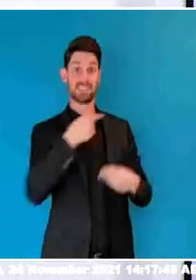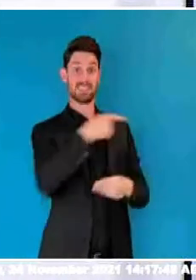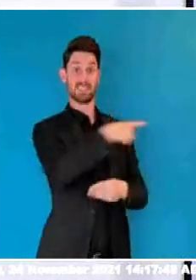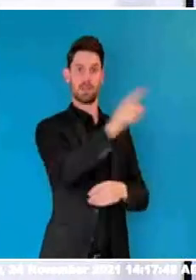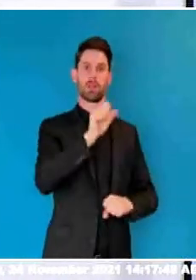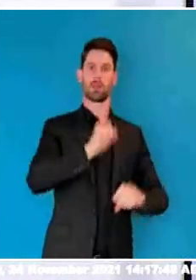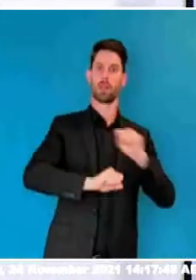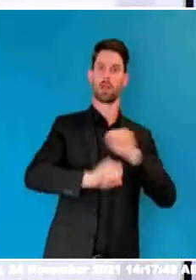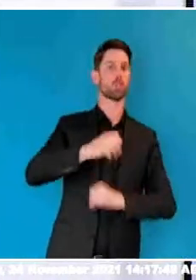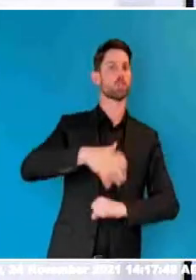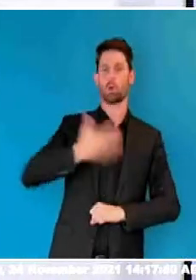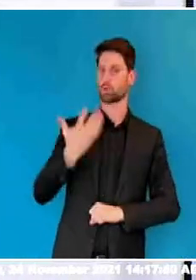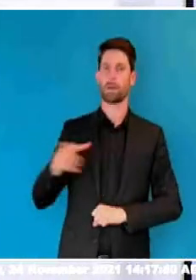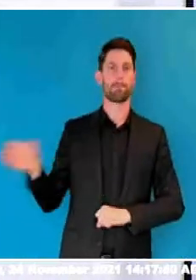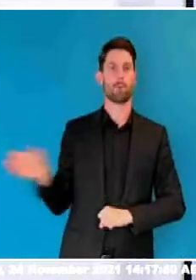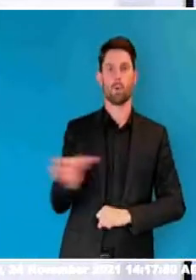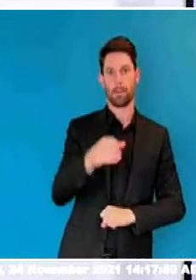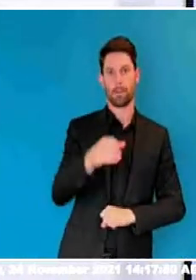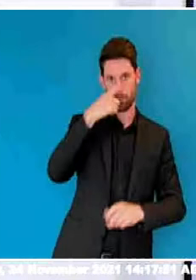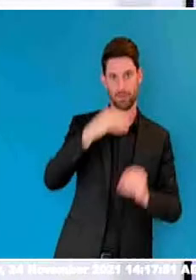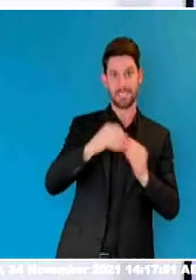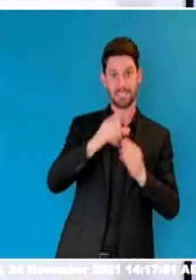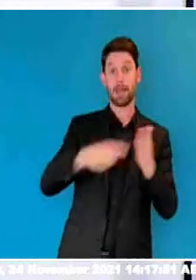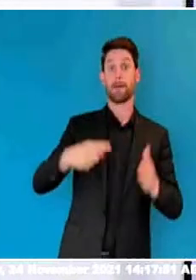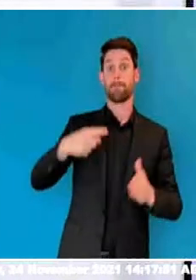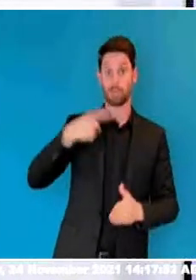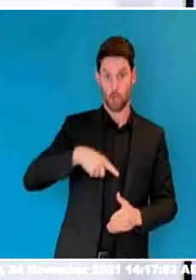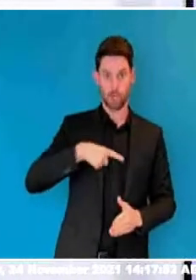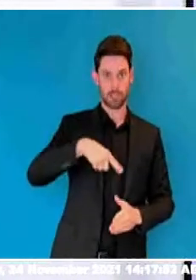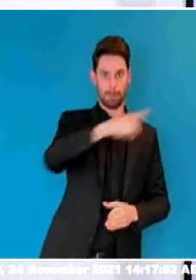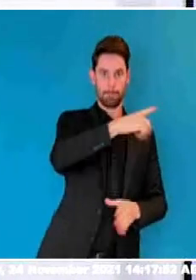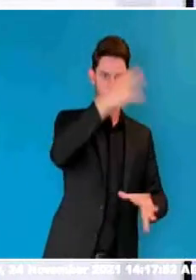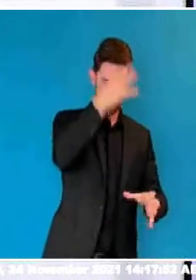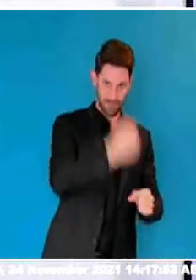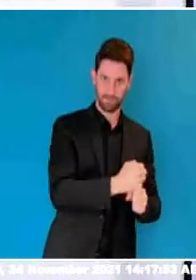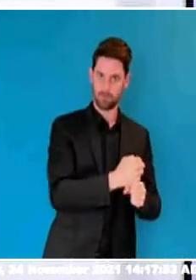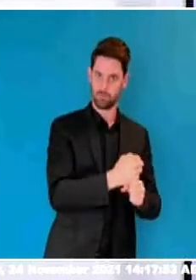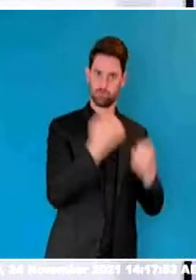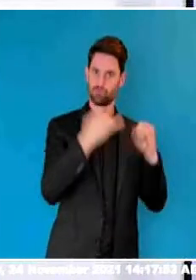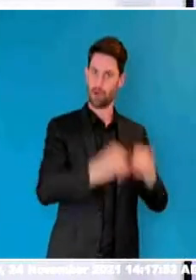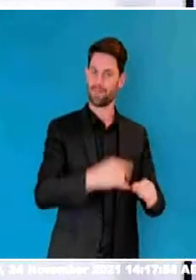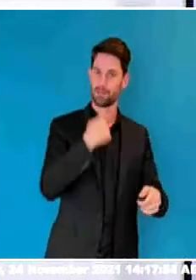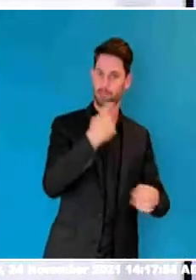Ms Bekis, I will ask you to respond to that as well because you are very close to the